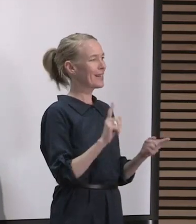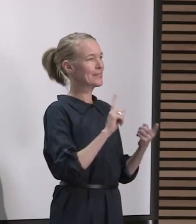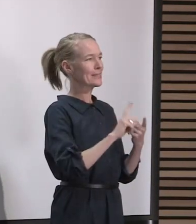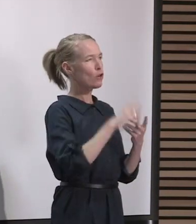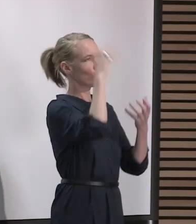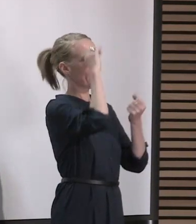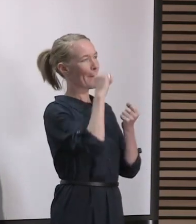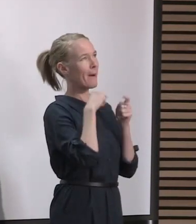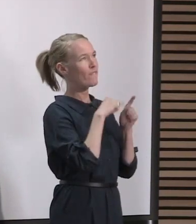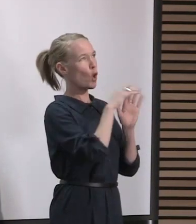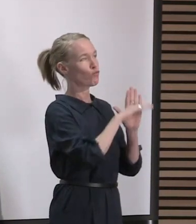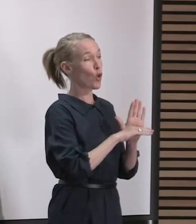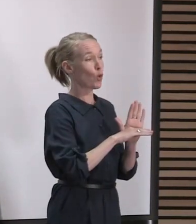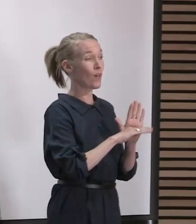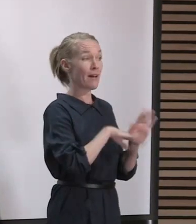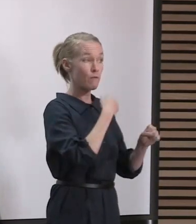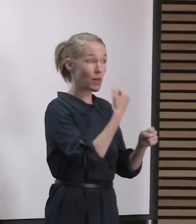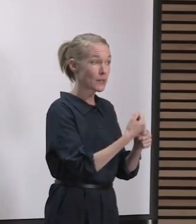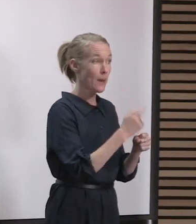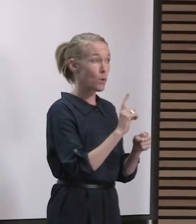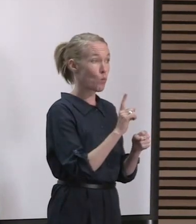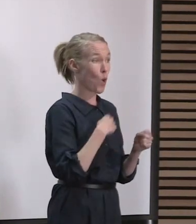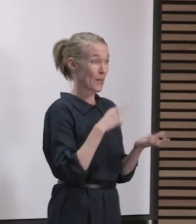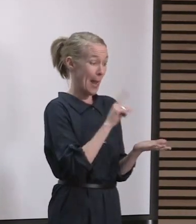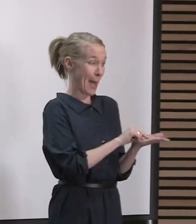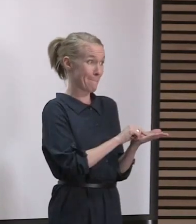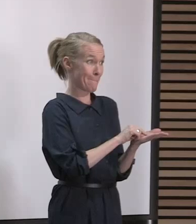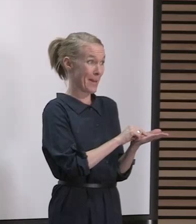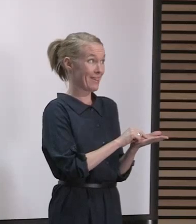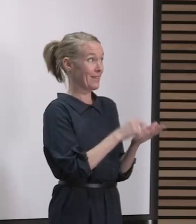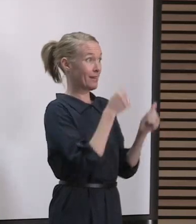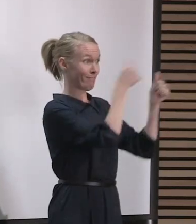that there will be some things that we have to routinely do